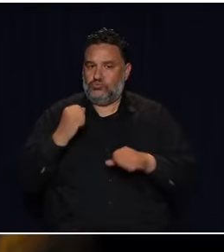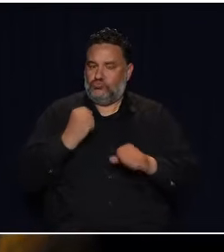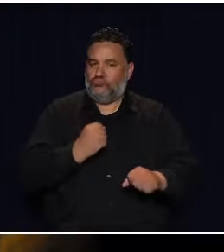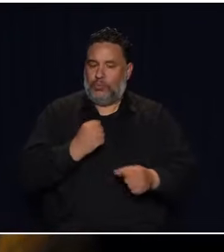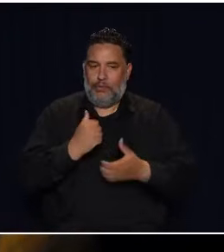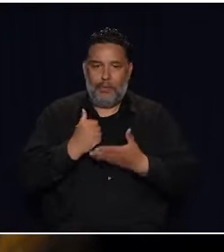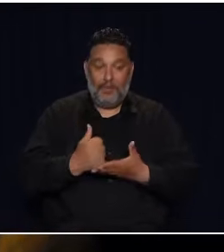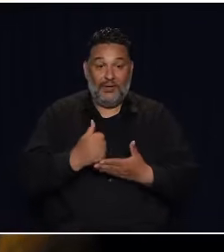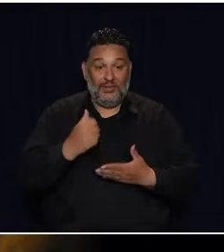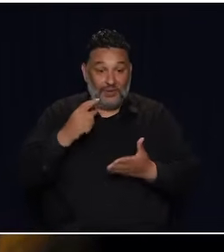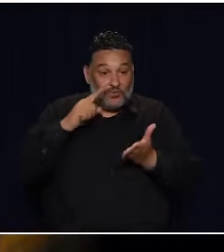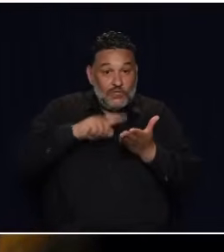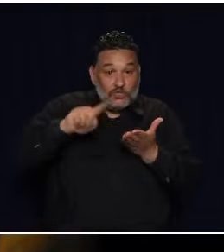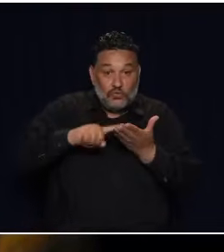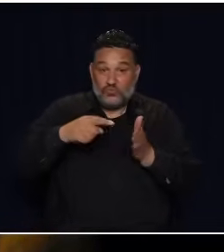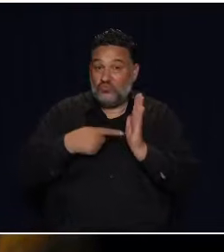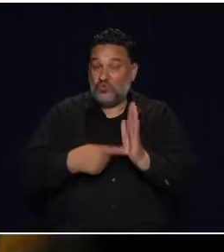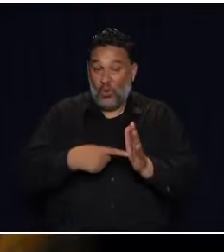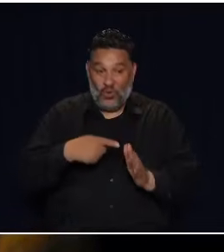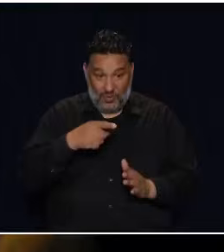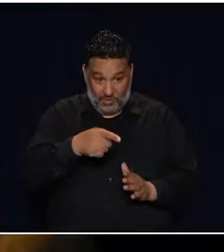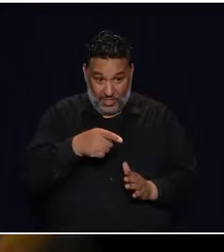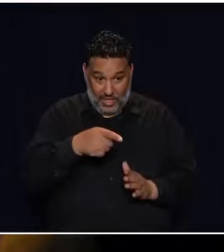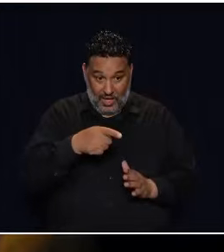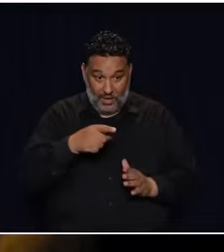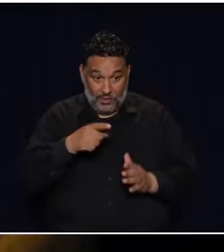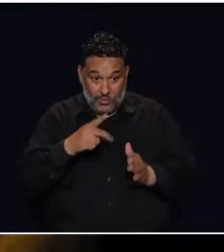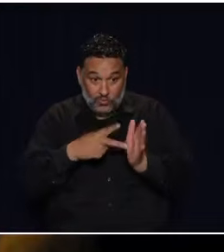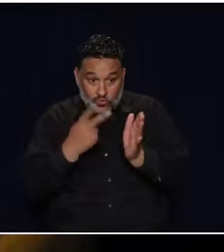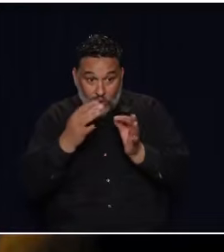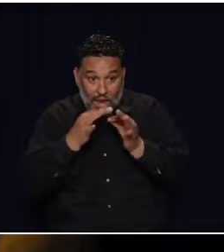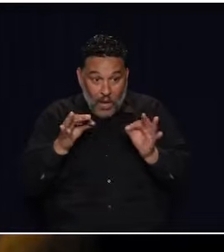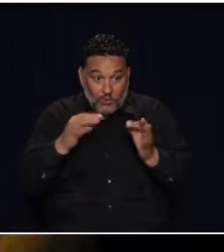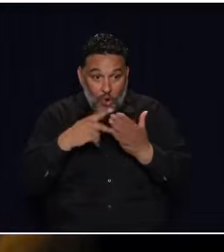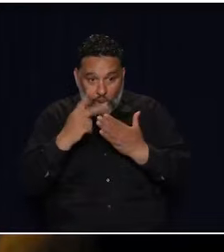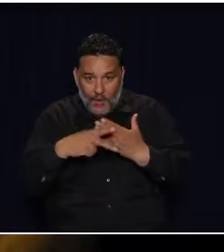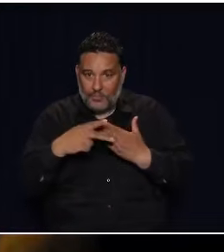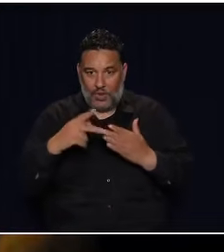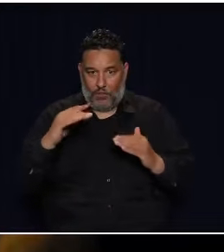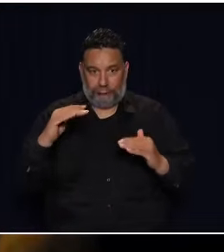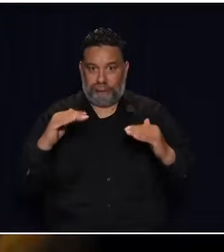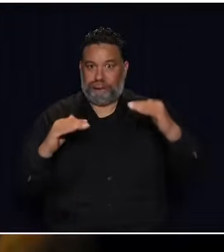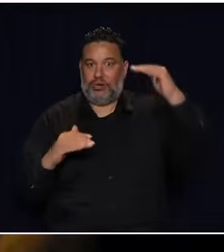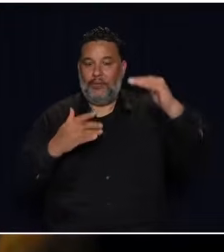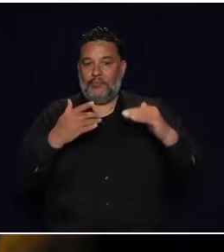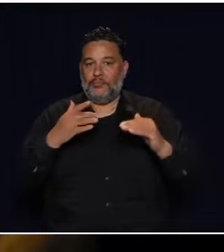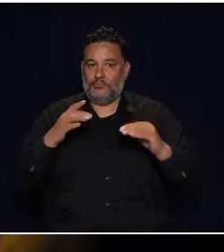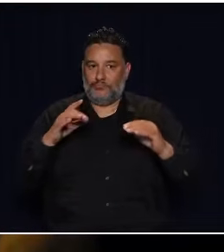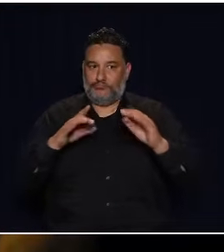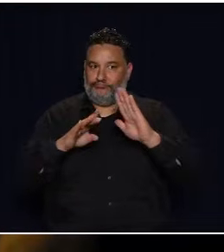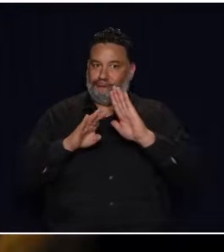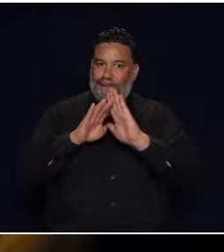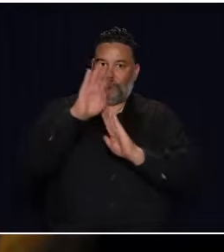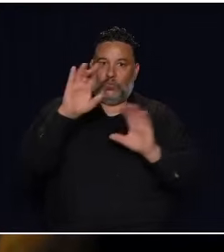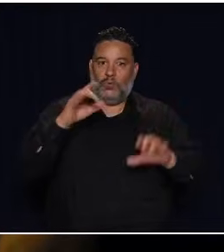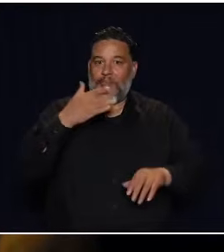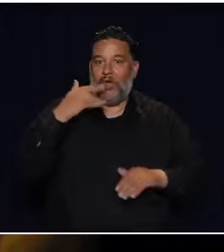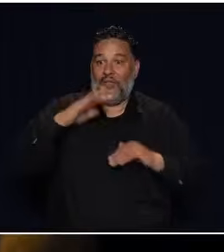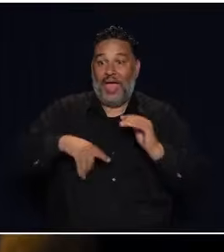THEY ARE RIGOROUS AND THE DATA SHOWS STUDENTS IN THESE PROGRAMS ARE SURPASSING THEIR PEERS WHO